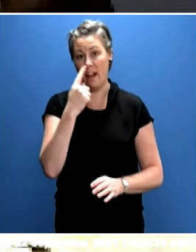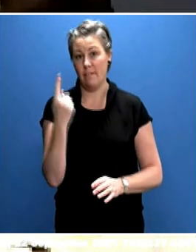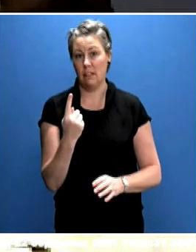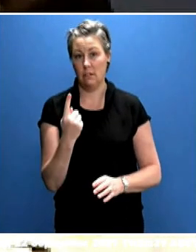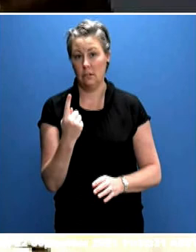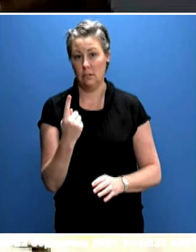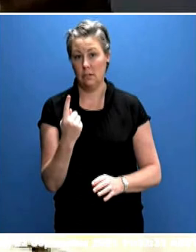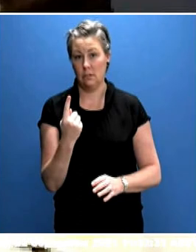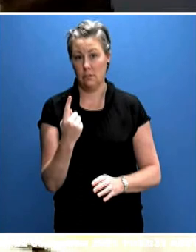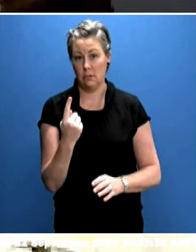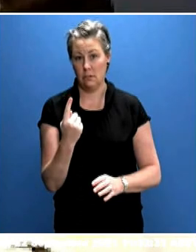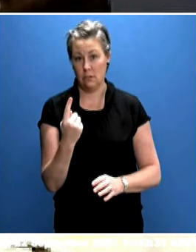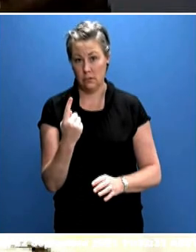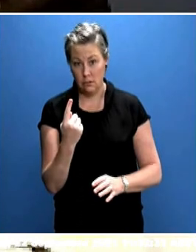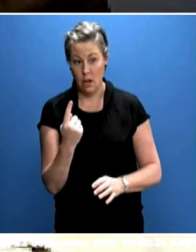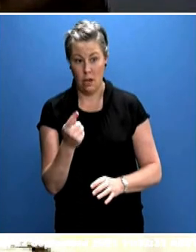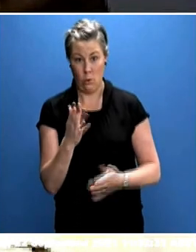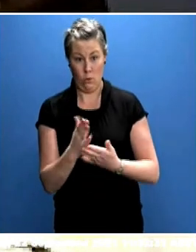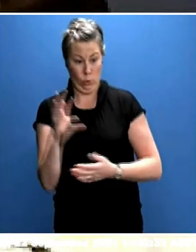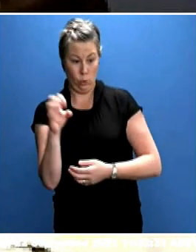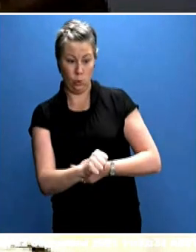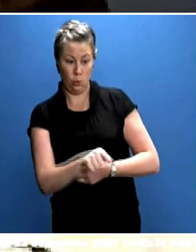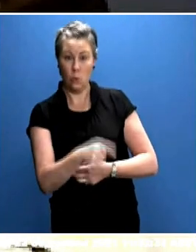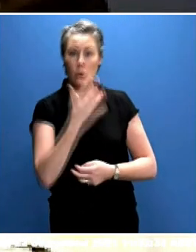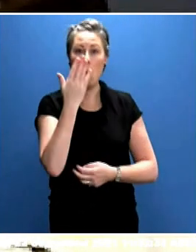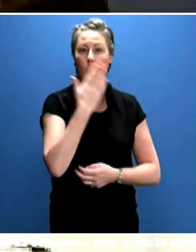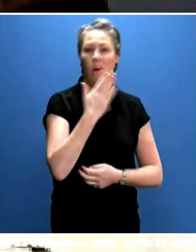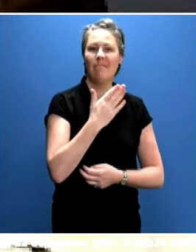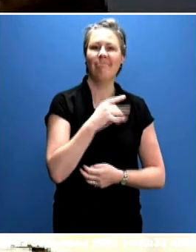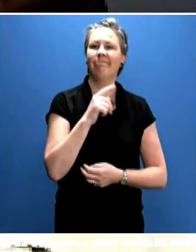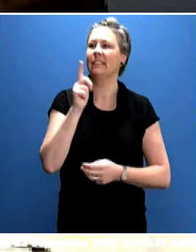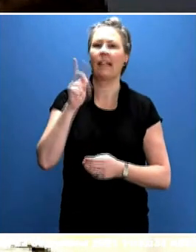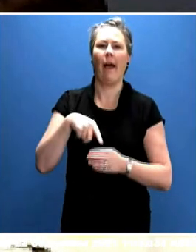They then spend the time that they should be at school in the company of